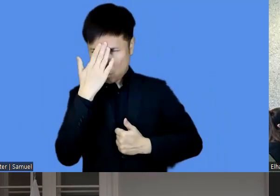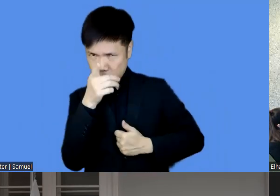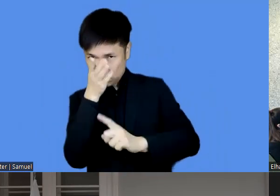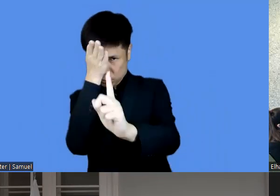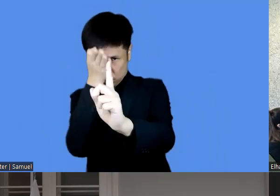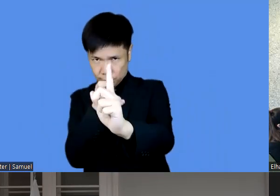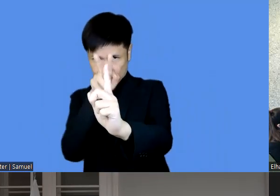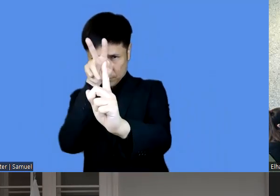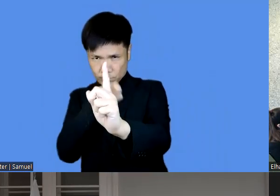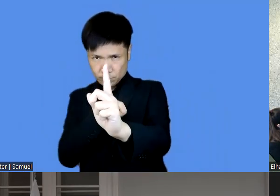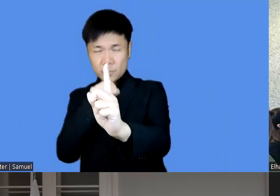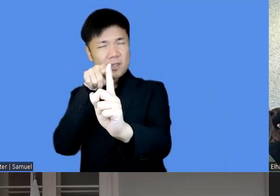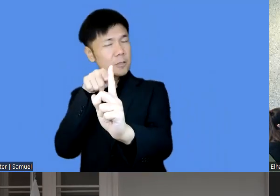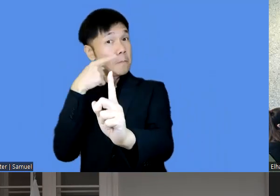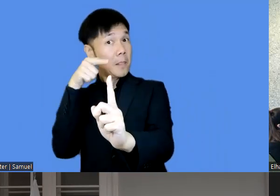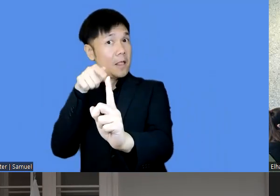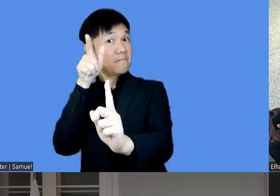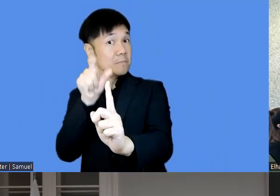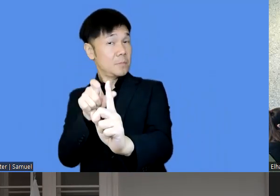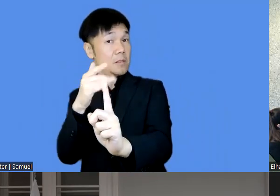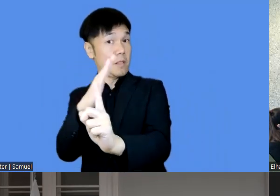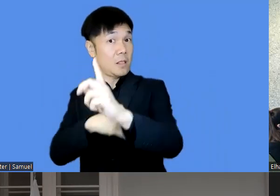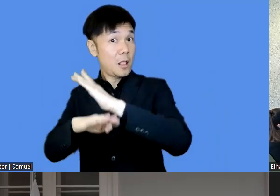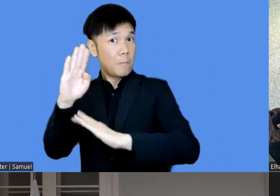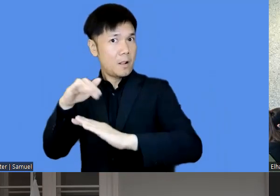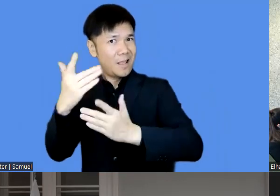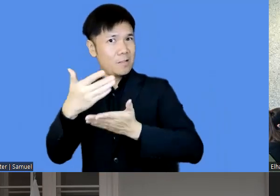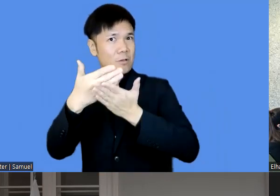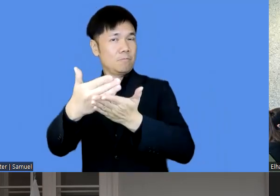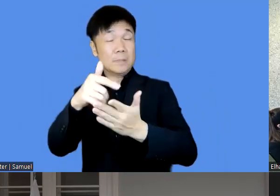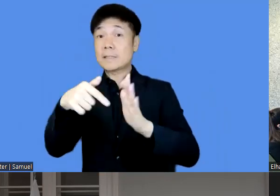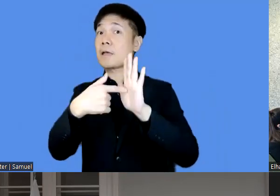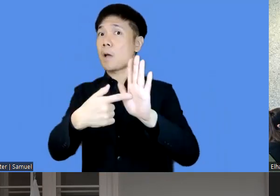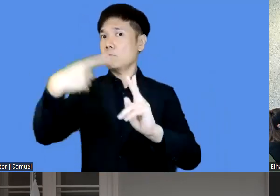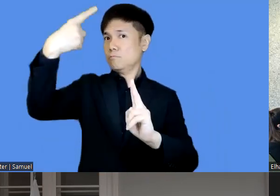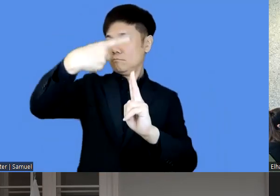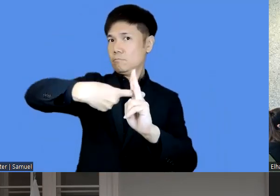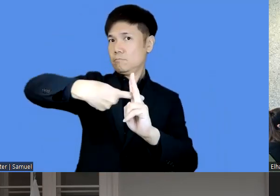react to persons with disabilities in those situations and also consider them. That was it.